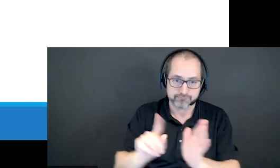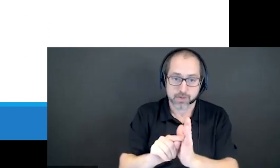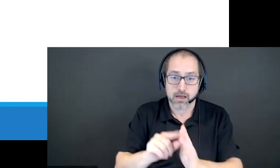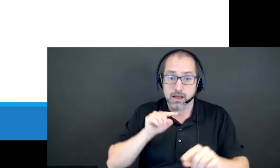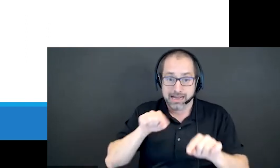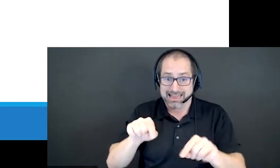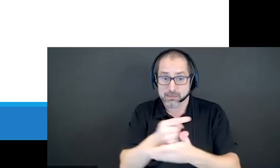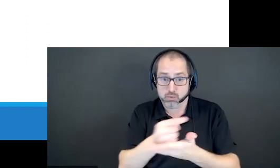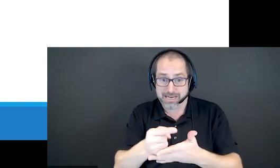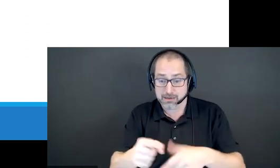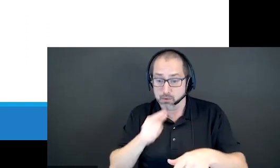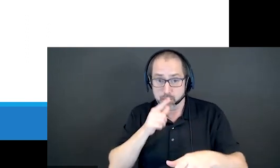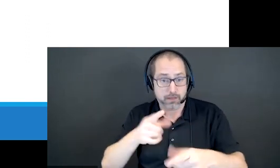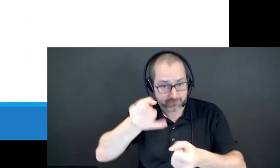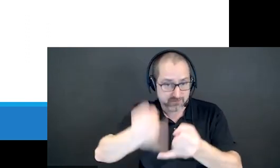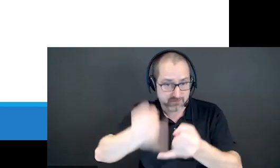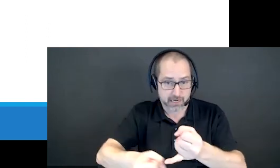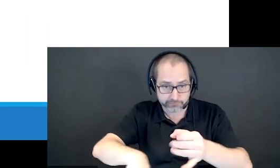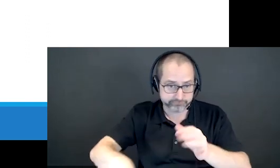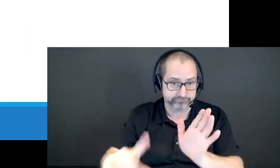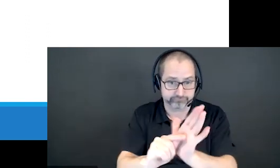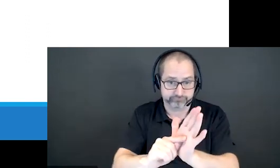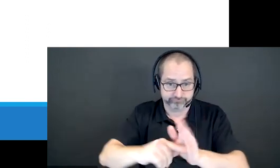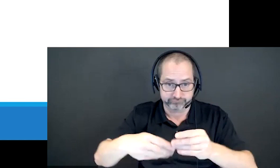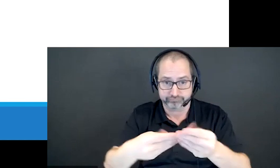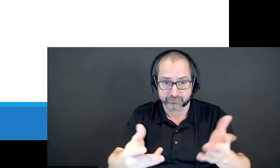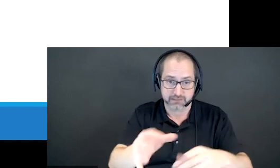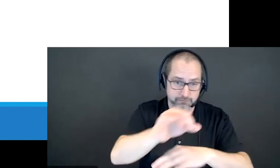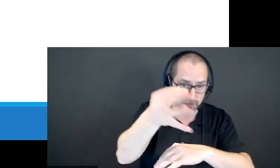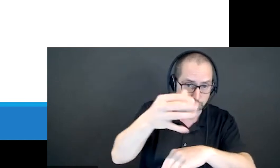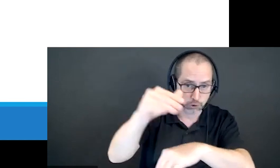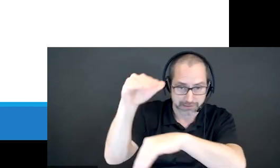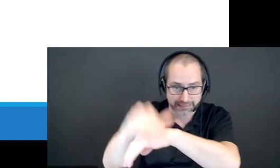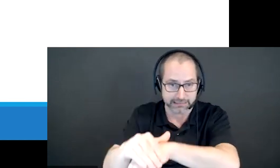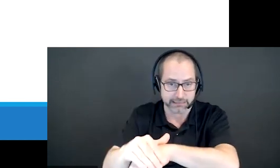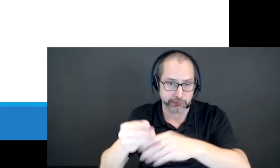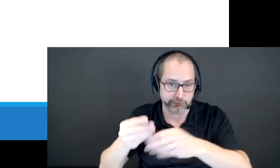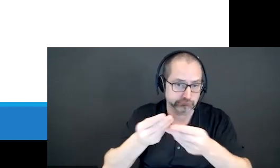releasing the finalized version which will be in French and English and in a much easier to